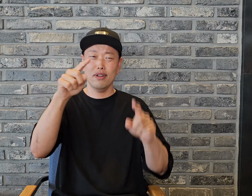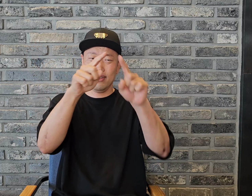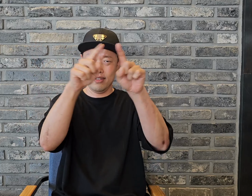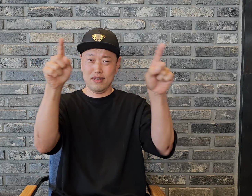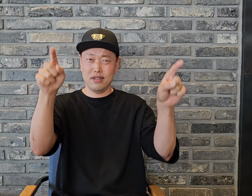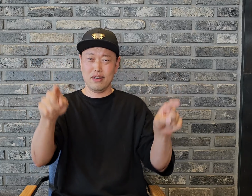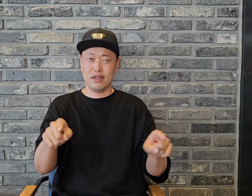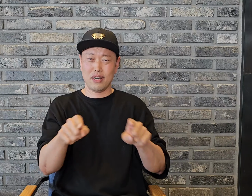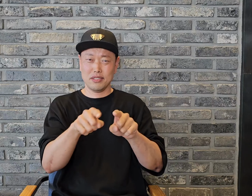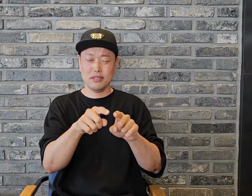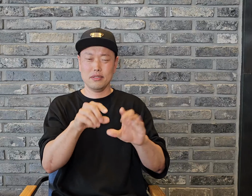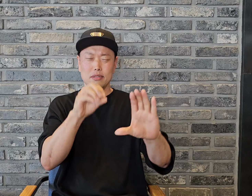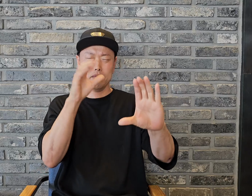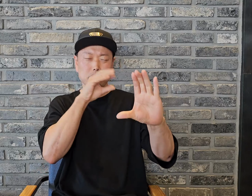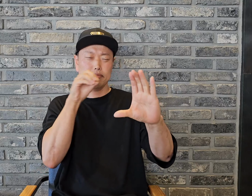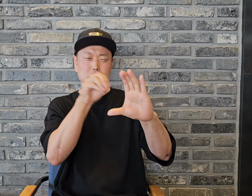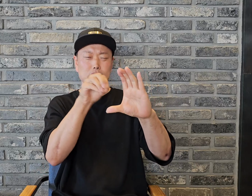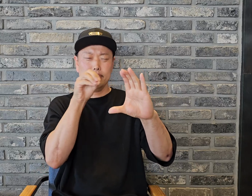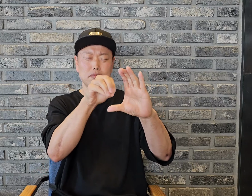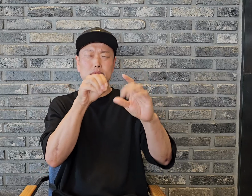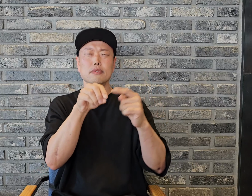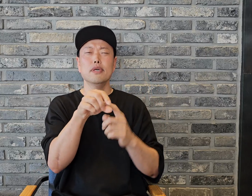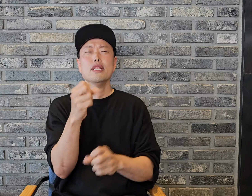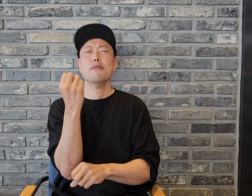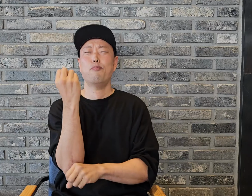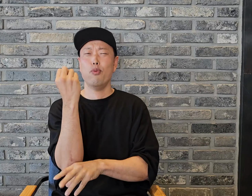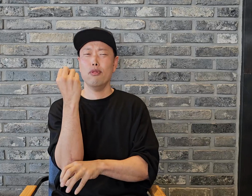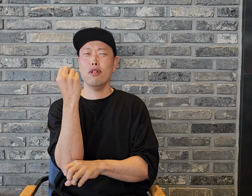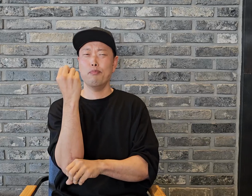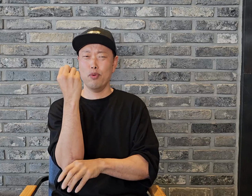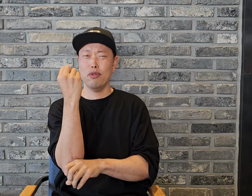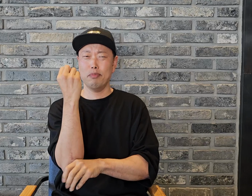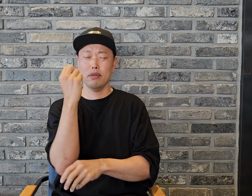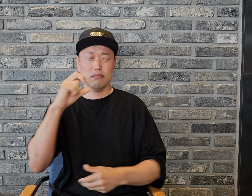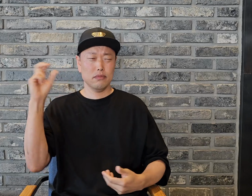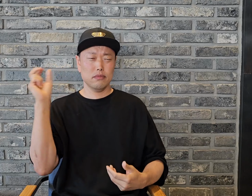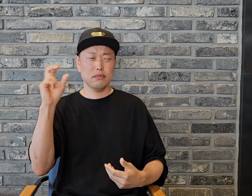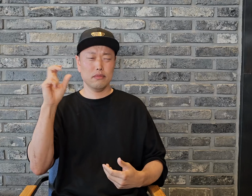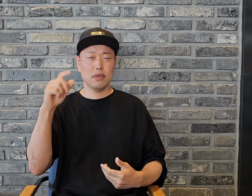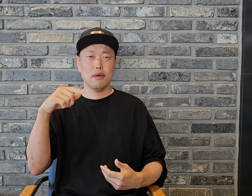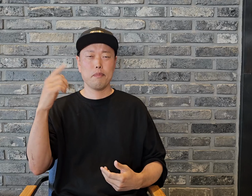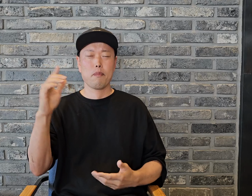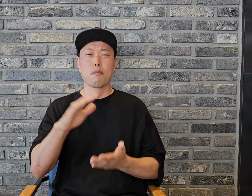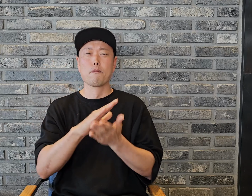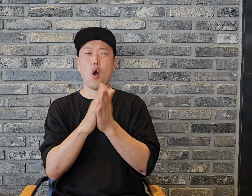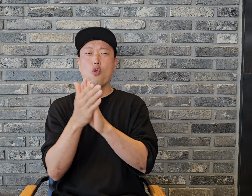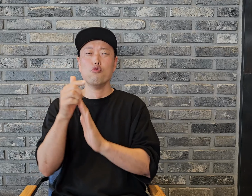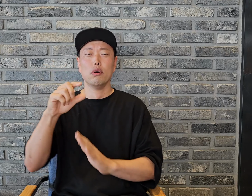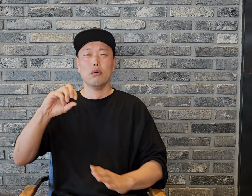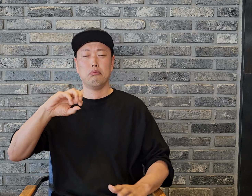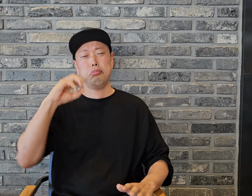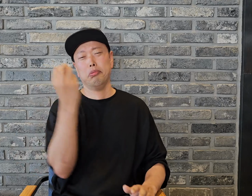The basic stance is to throw it into the strike zone. The next step is a breaking ball.